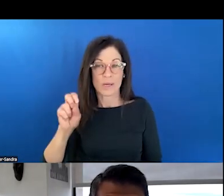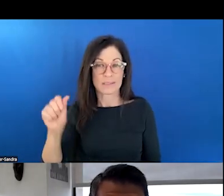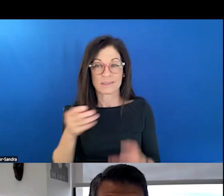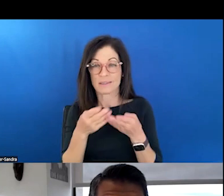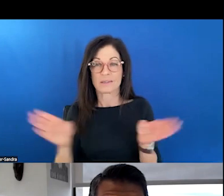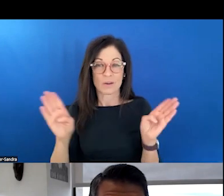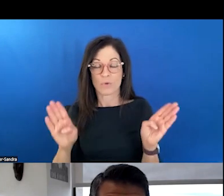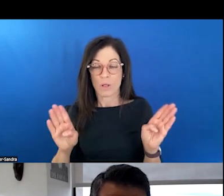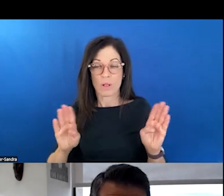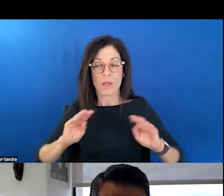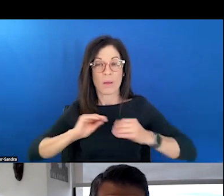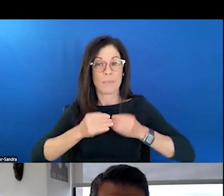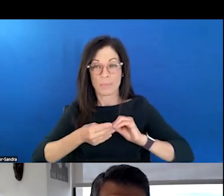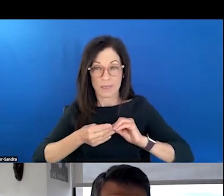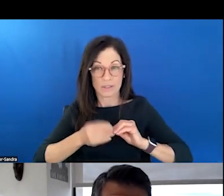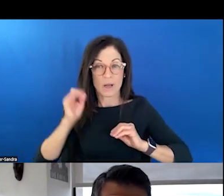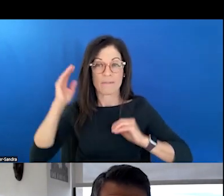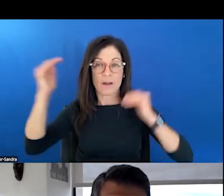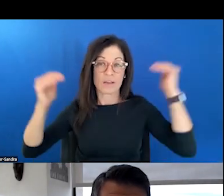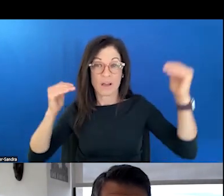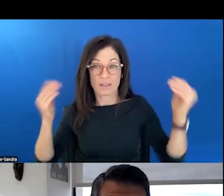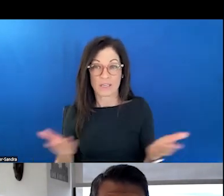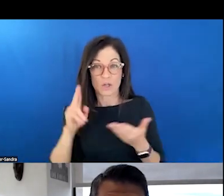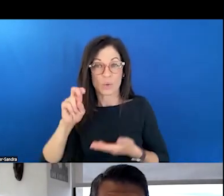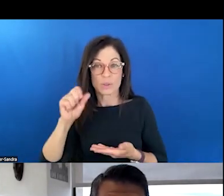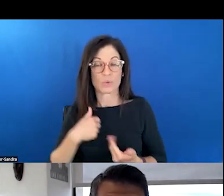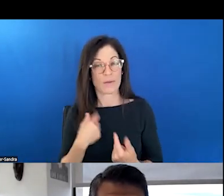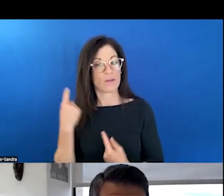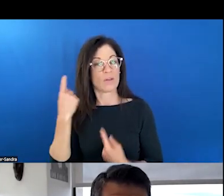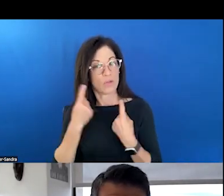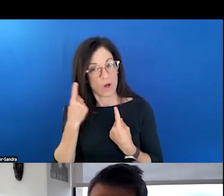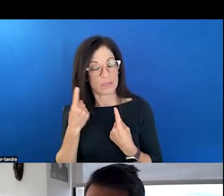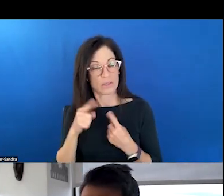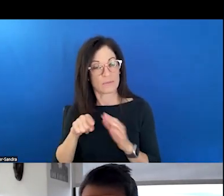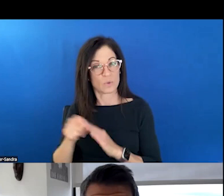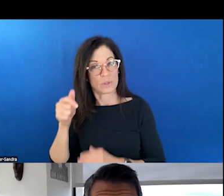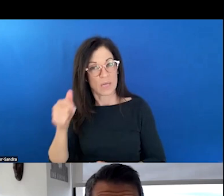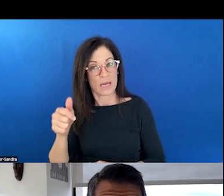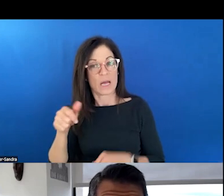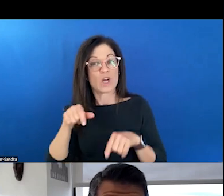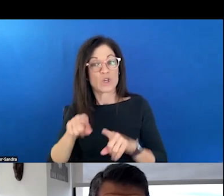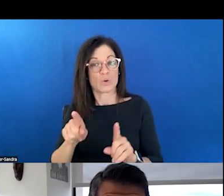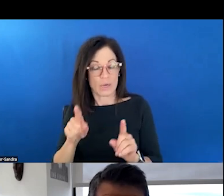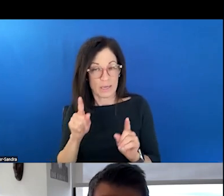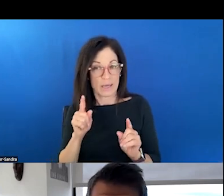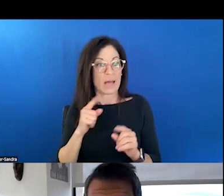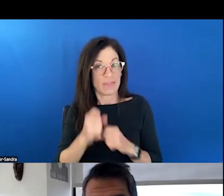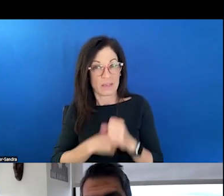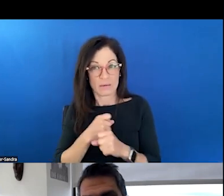OF ADULTS IN THE U.S. THAT HAVE THOUGHTS OF SUICIDE AT ANY GIVEN TIME IN THE YEAR. THAT IS A BIG NUMBER OF PEOPLE.